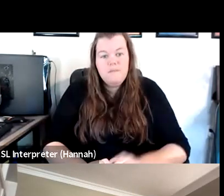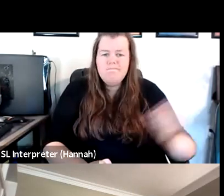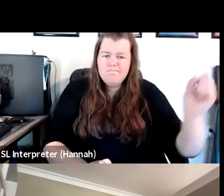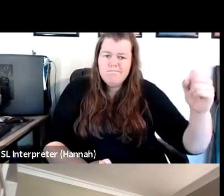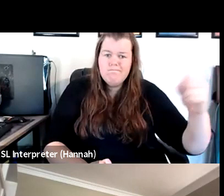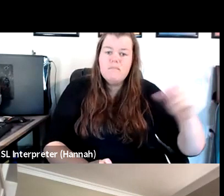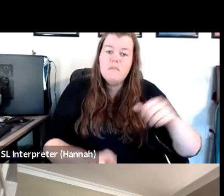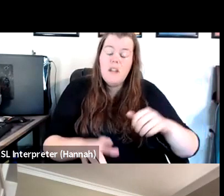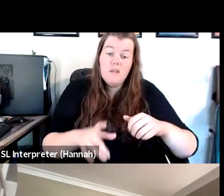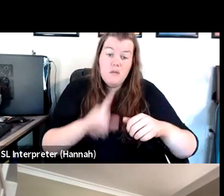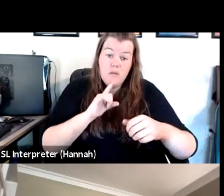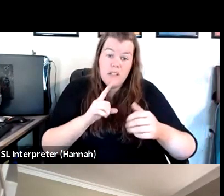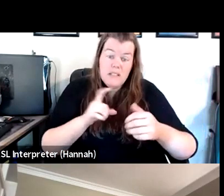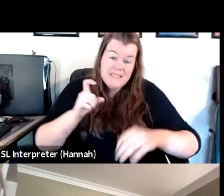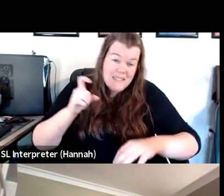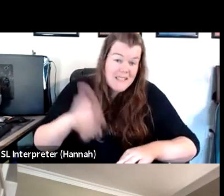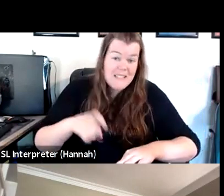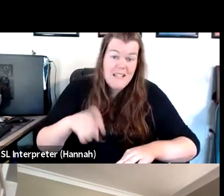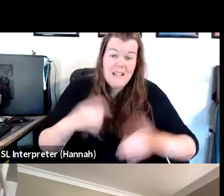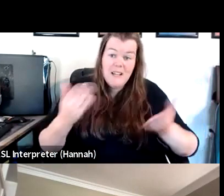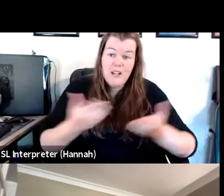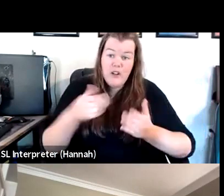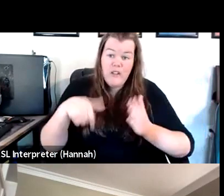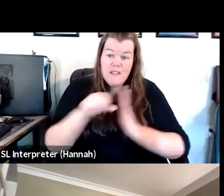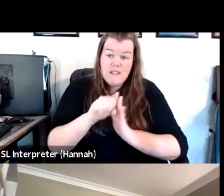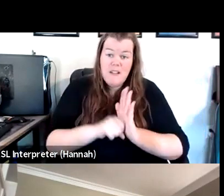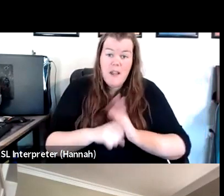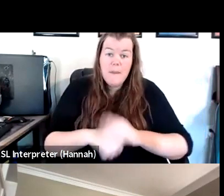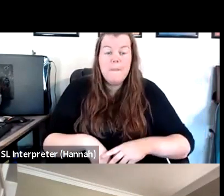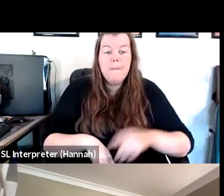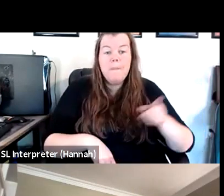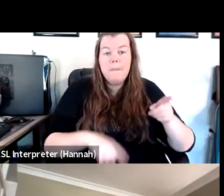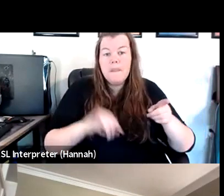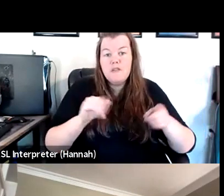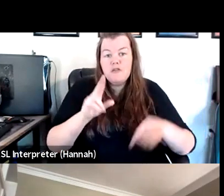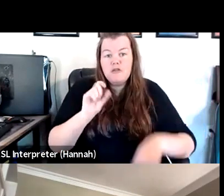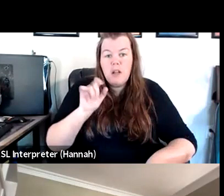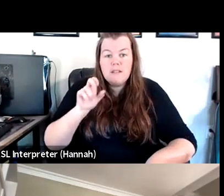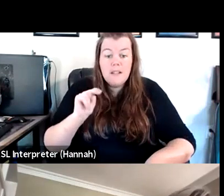necessary and needed in our state and and for anyone uh currently on the call or who might